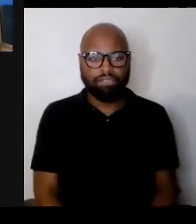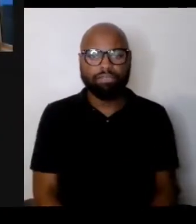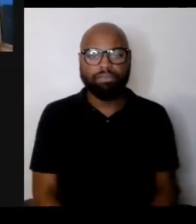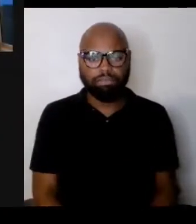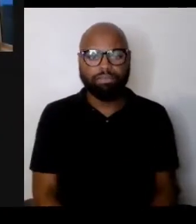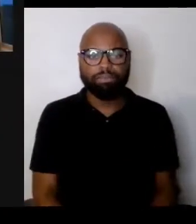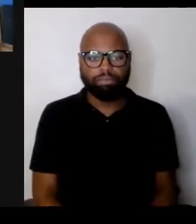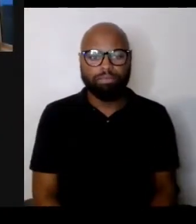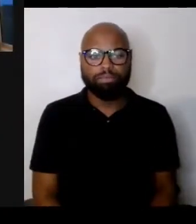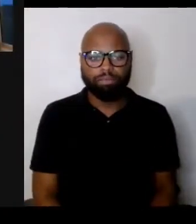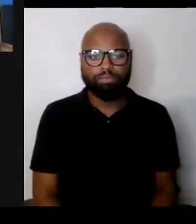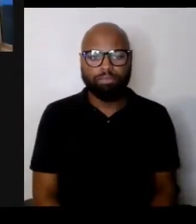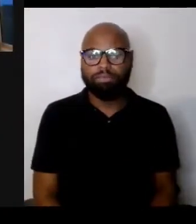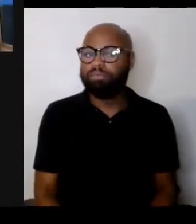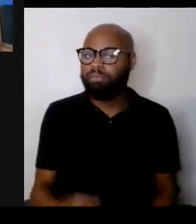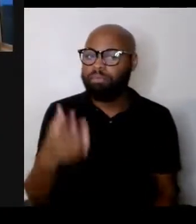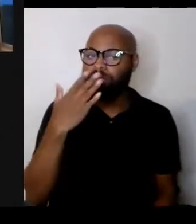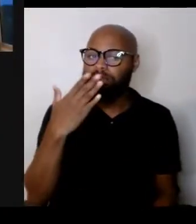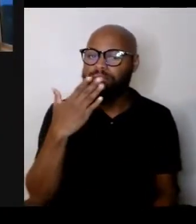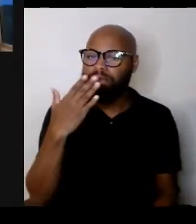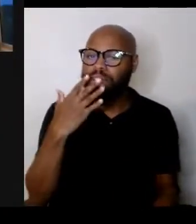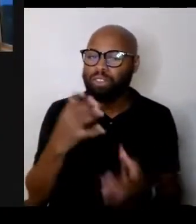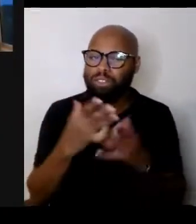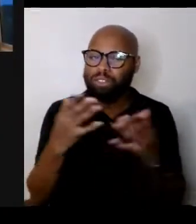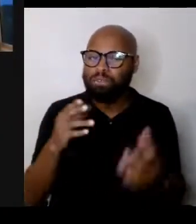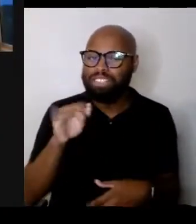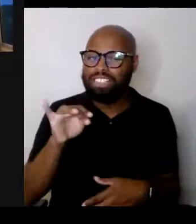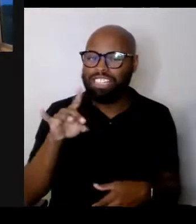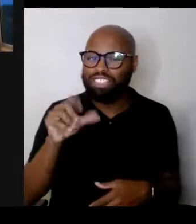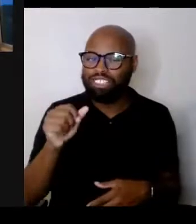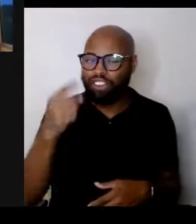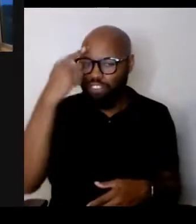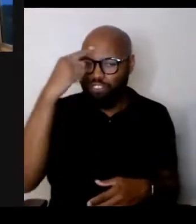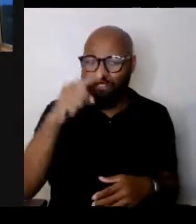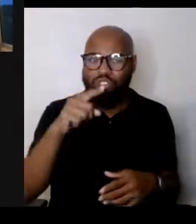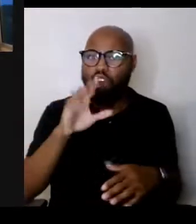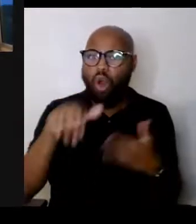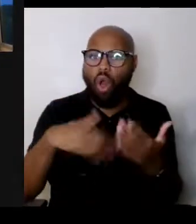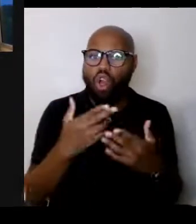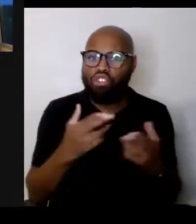Thank you so much Naischa, for all of the resources that you shared.